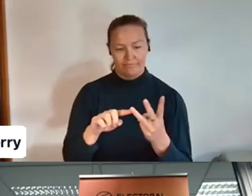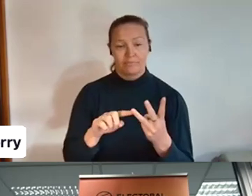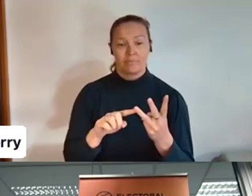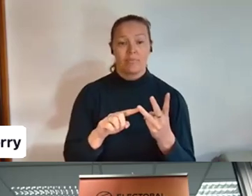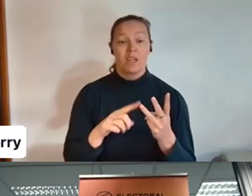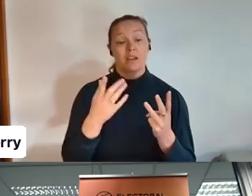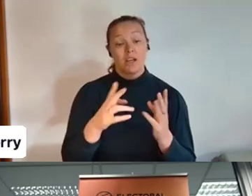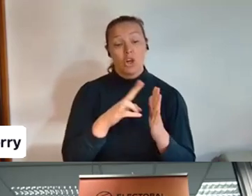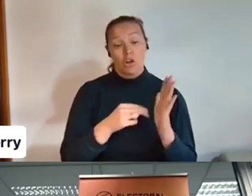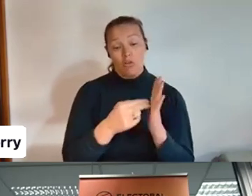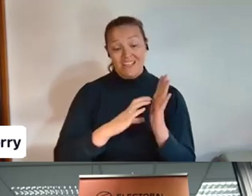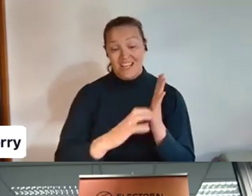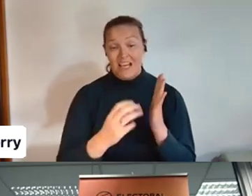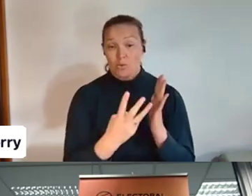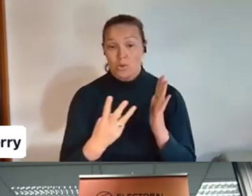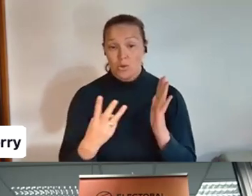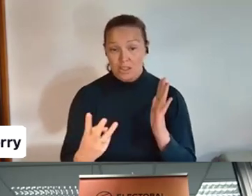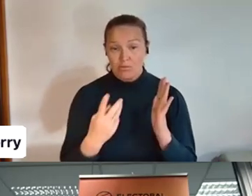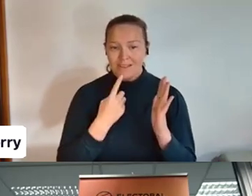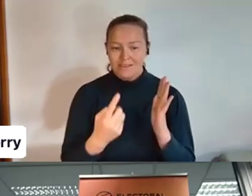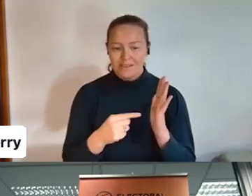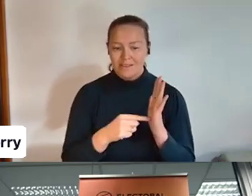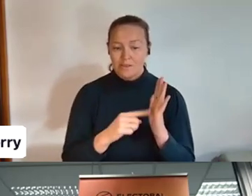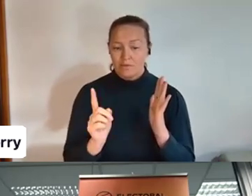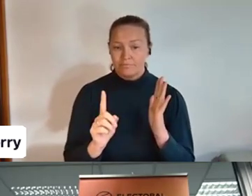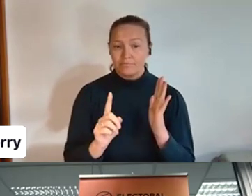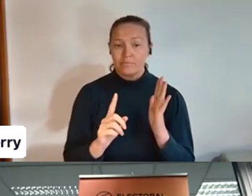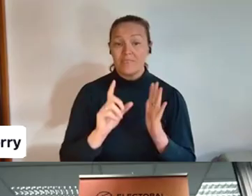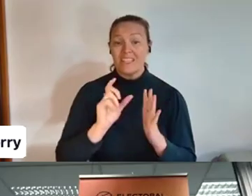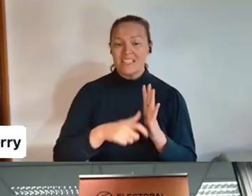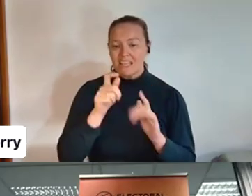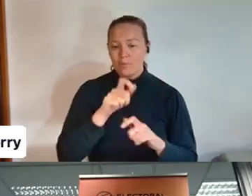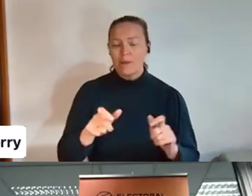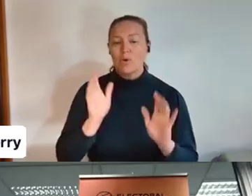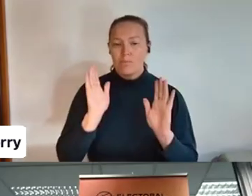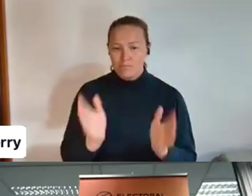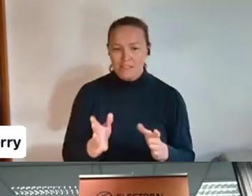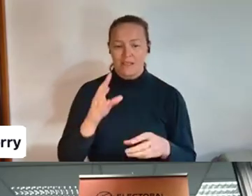the convention says that disabled people must be involved in monitoring processes